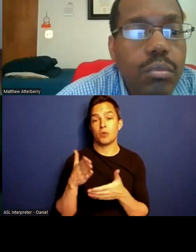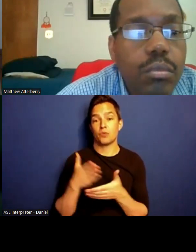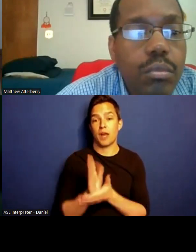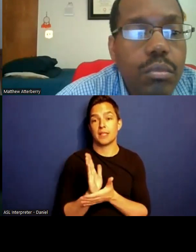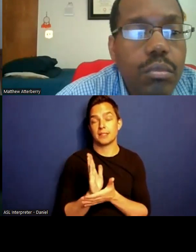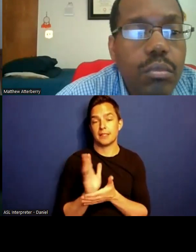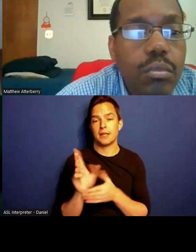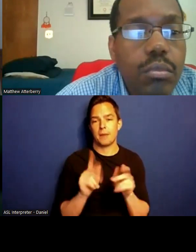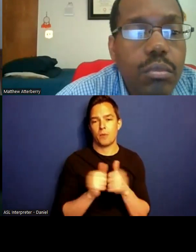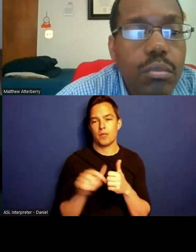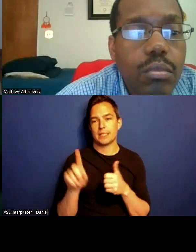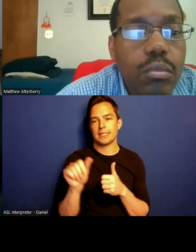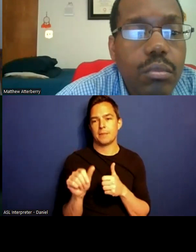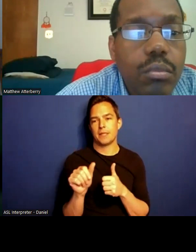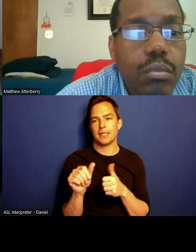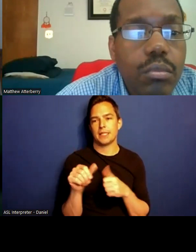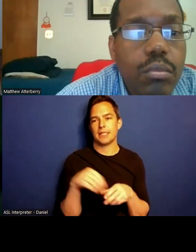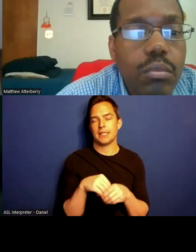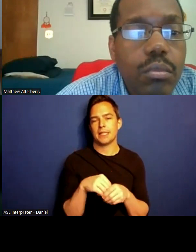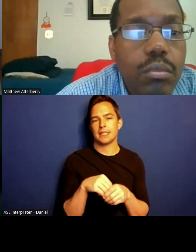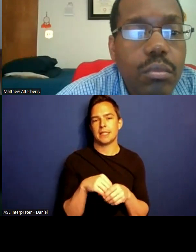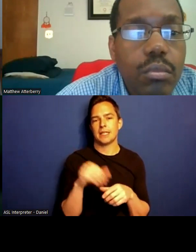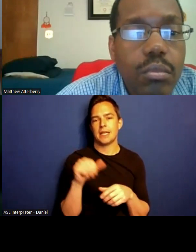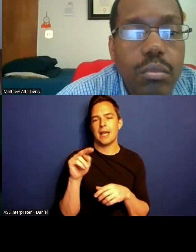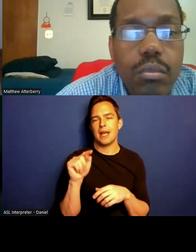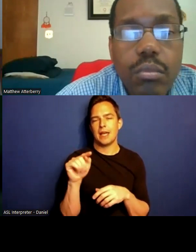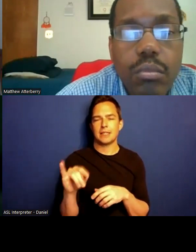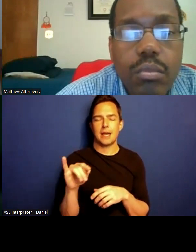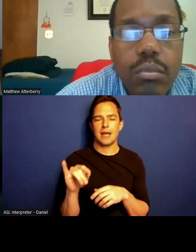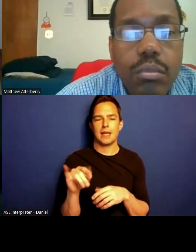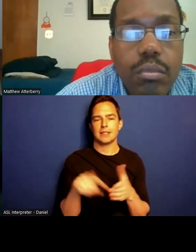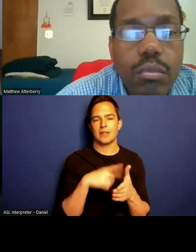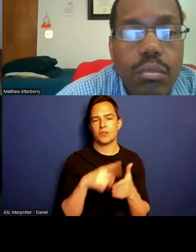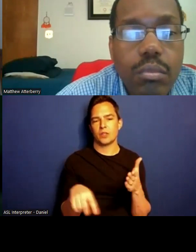with disabilities in anti-censorship and pro-history education campaigns.